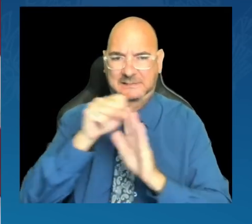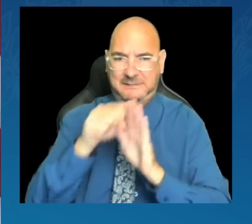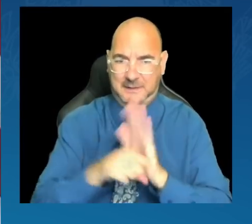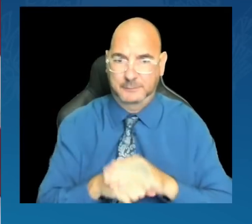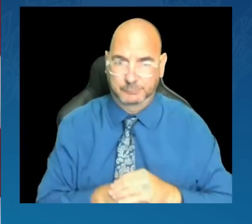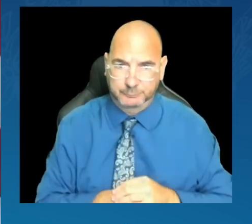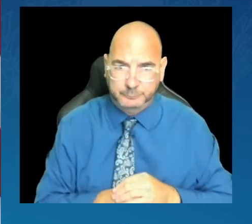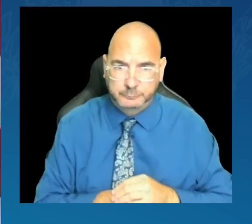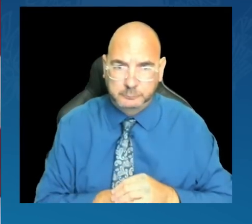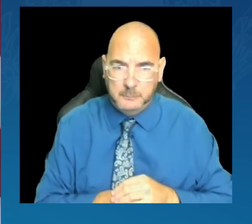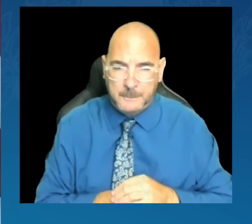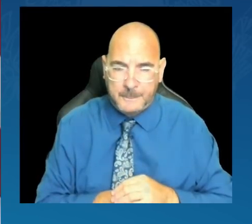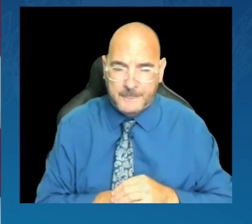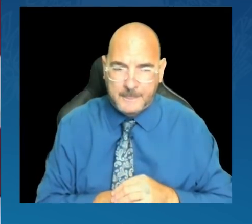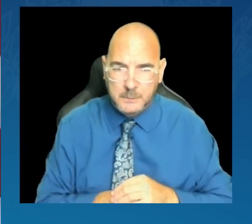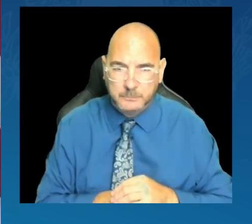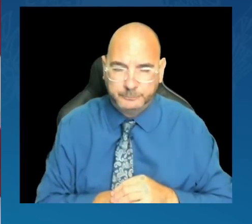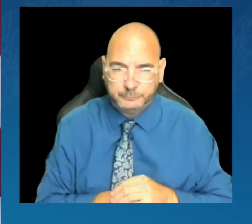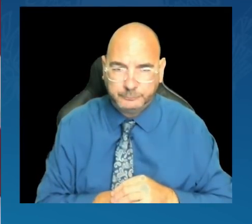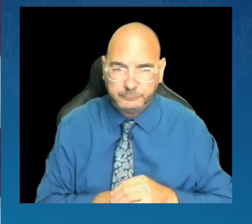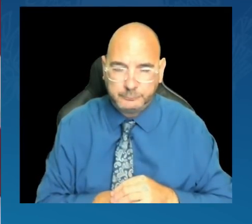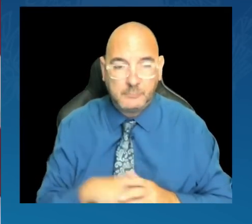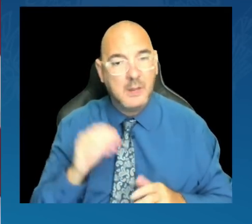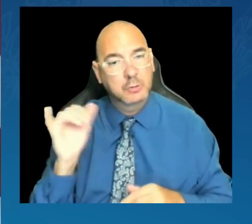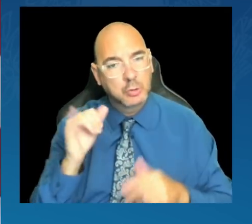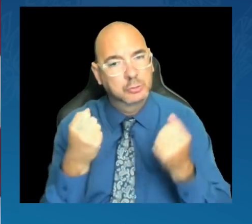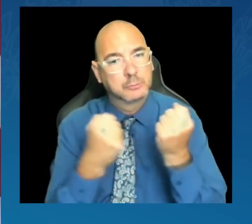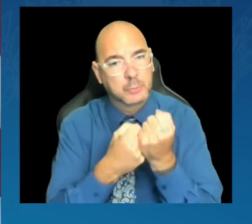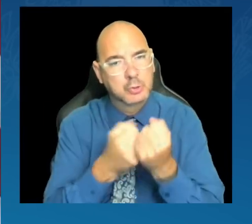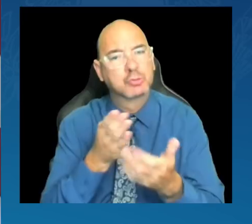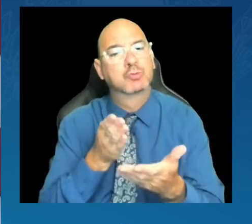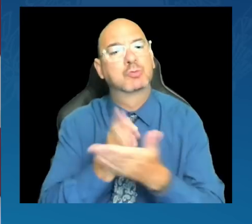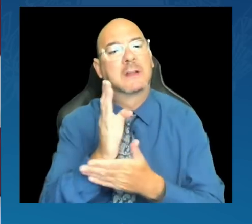to stand for the rights of women throughout our country.